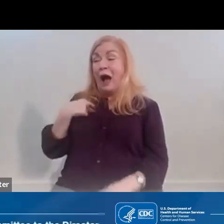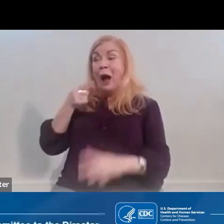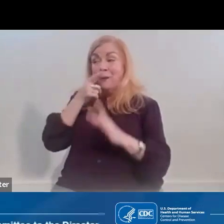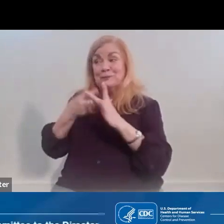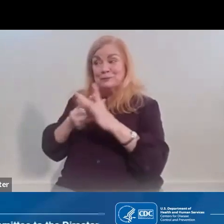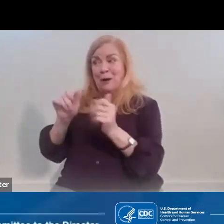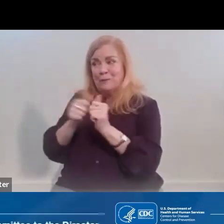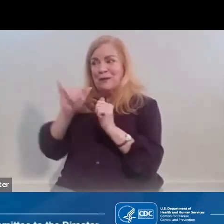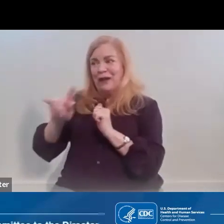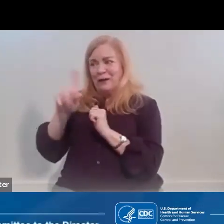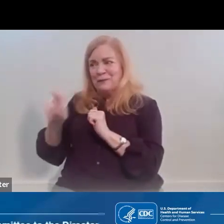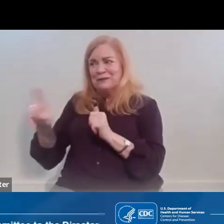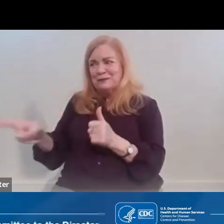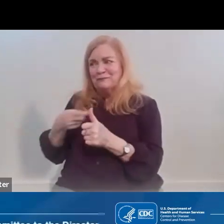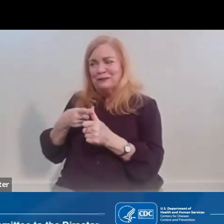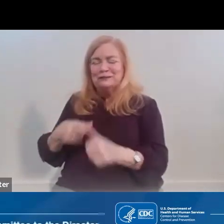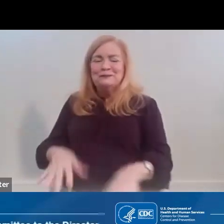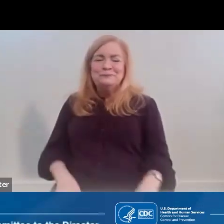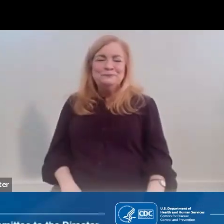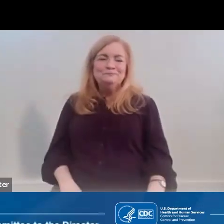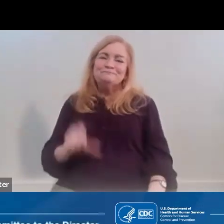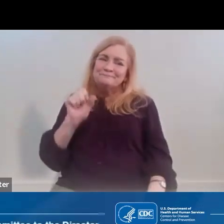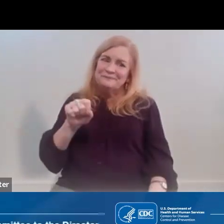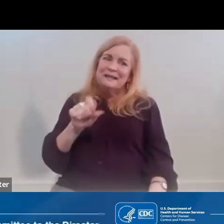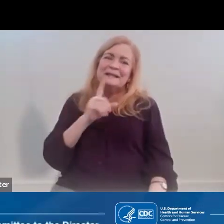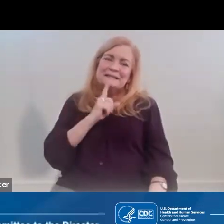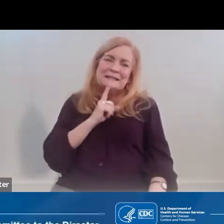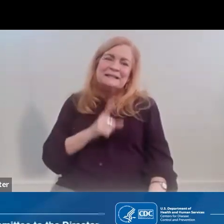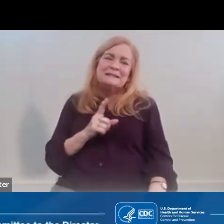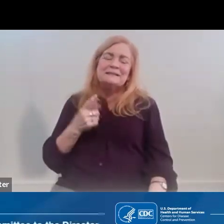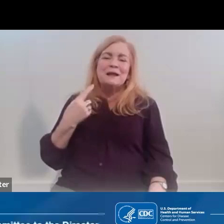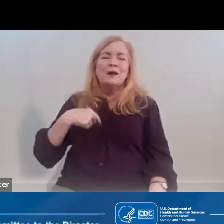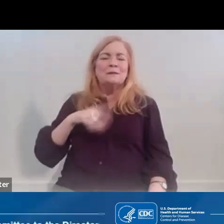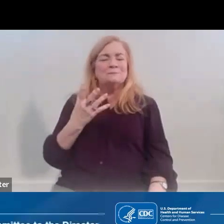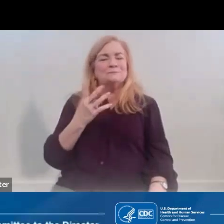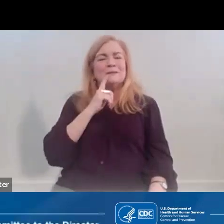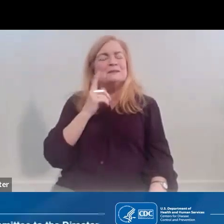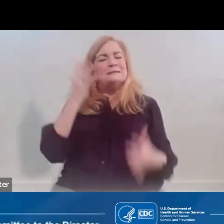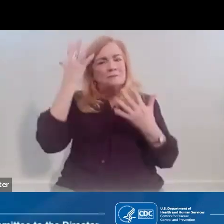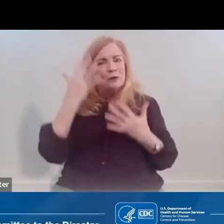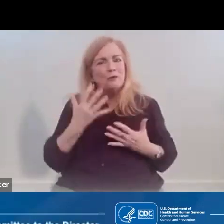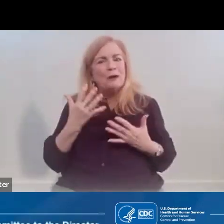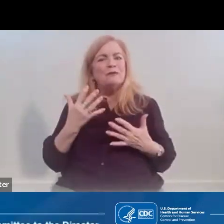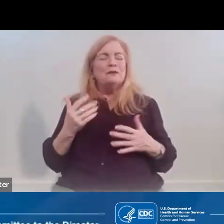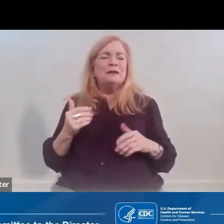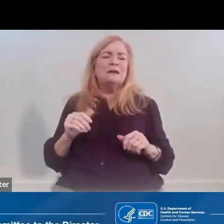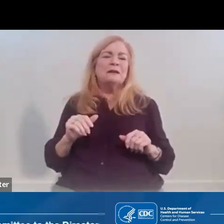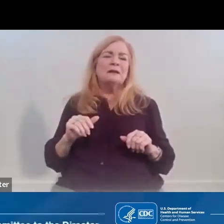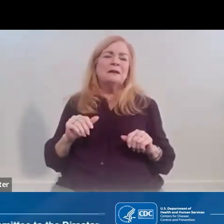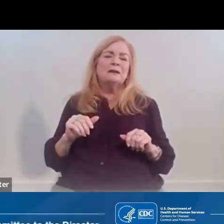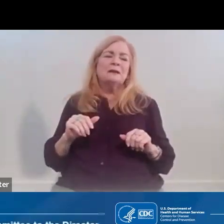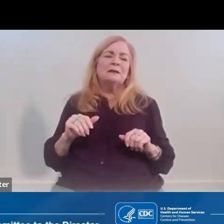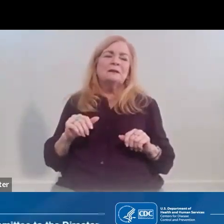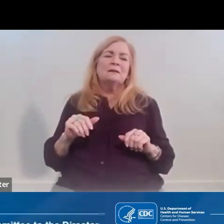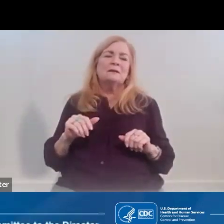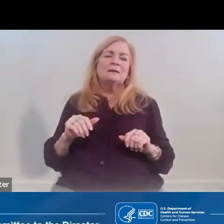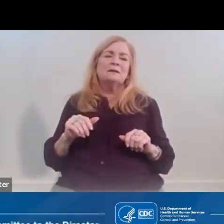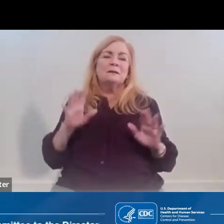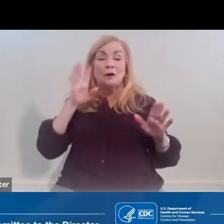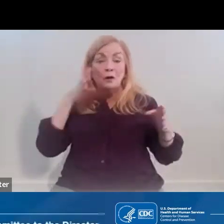Yeah. It is, I mean, you know, regretfully both the focus of what we're trying to do